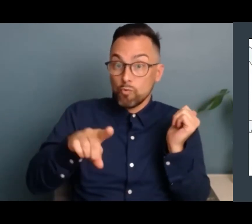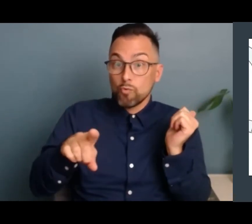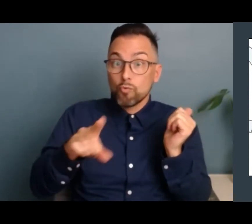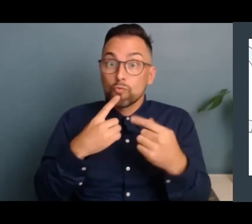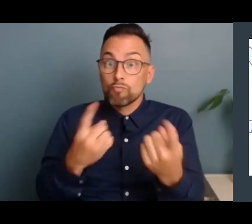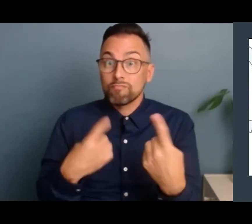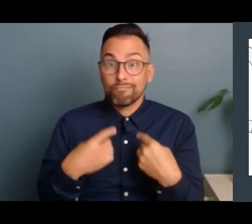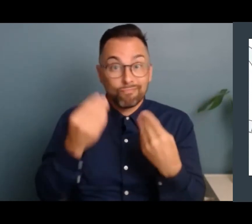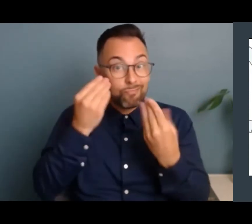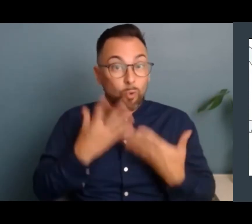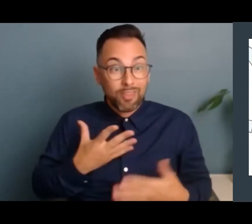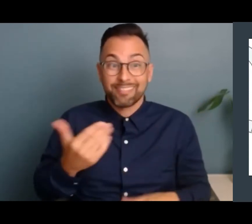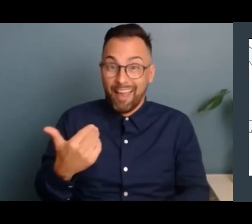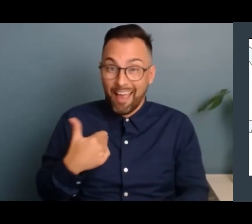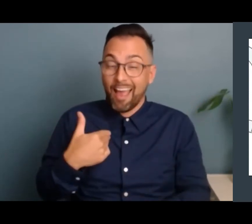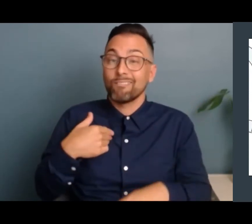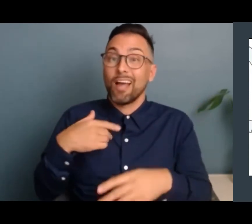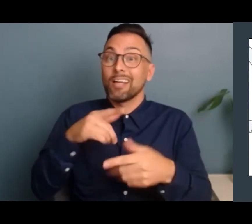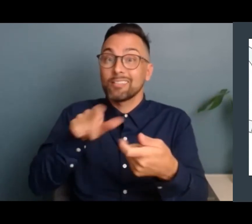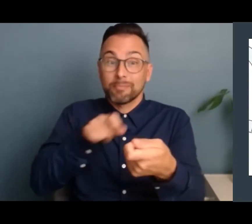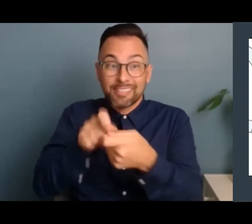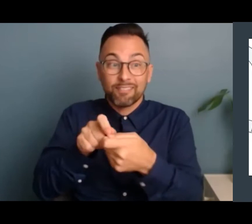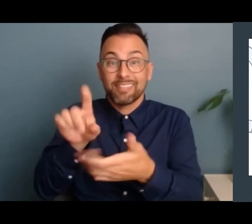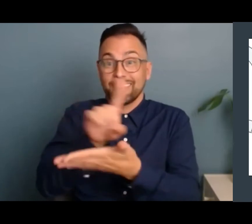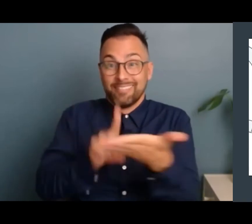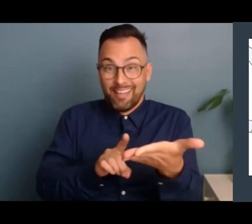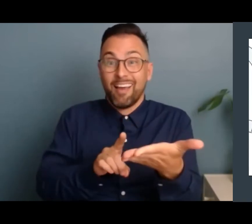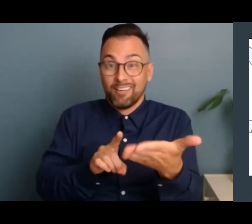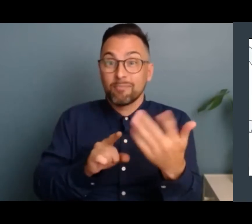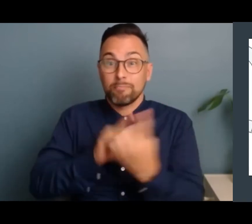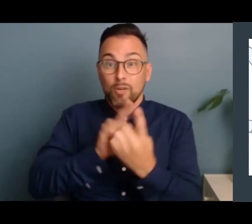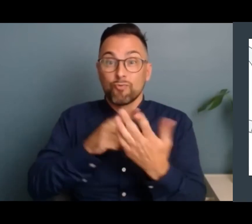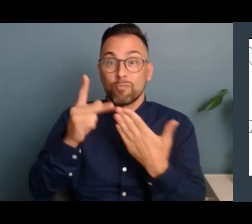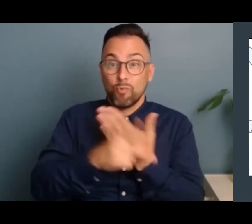And the responses we receive is that there